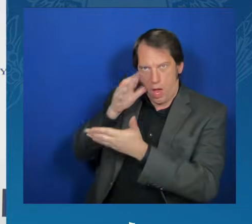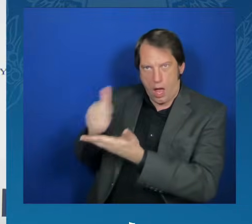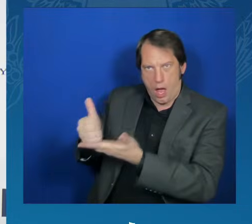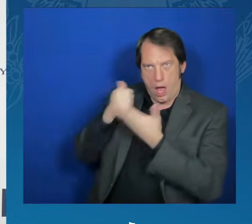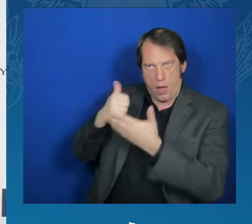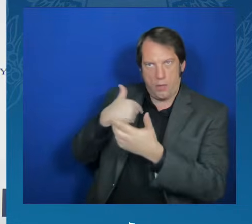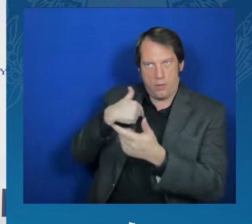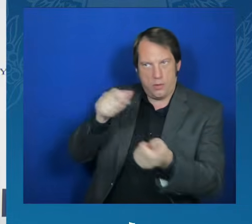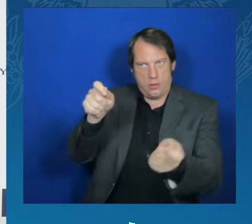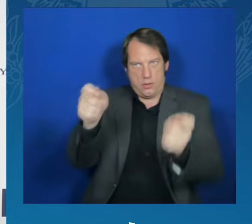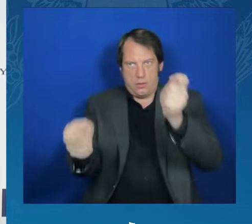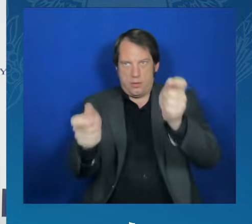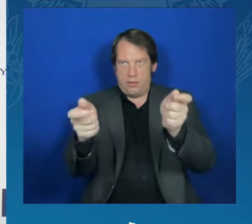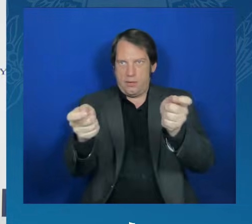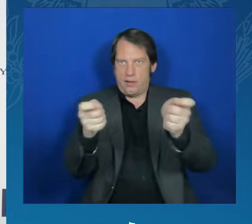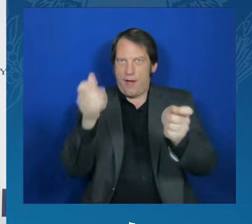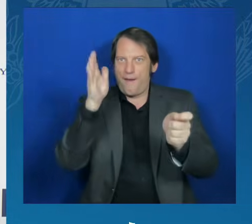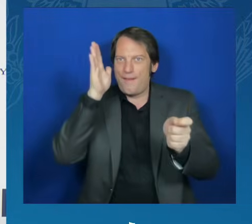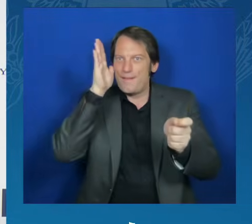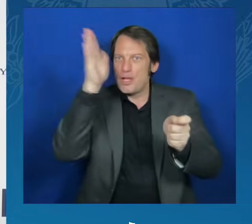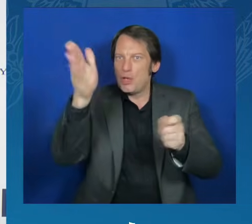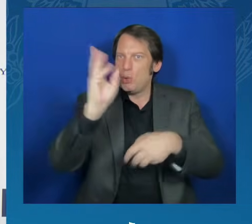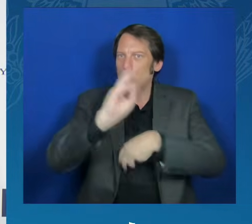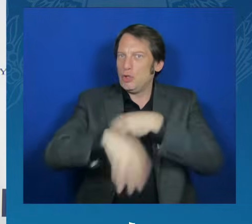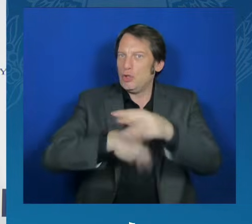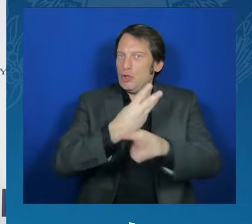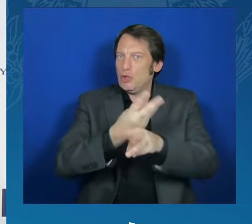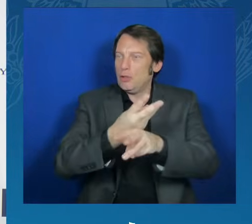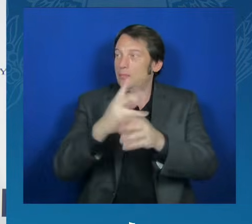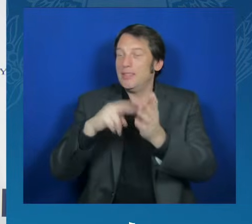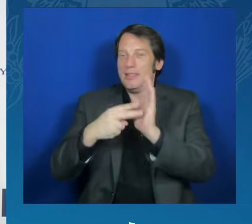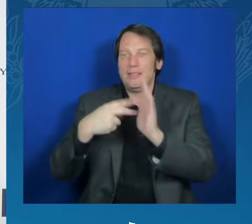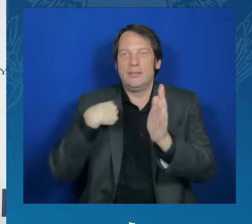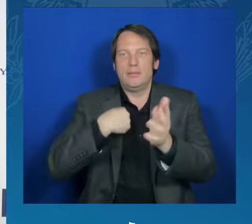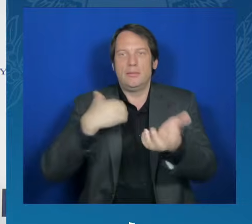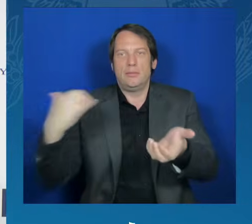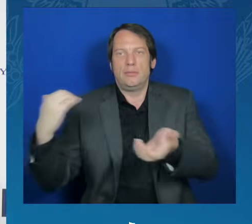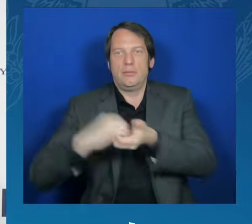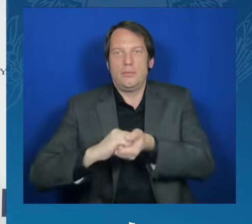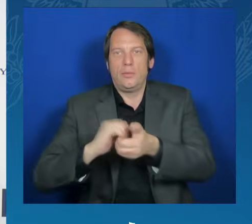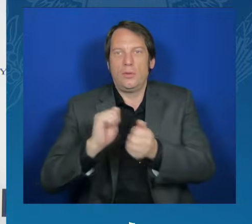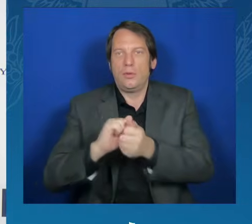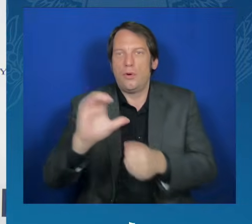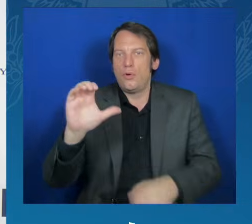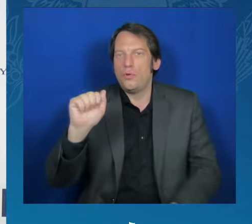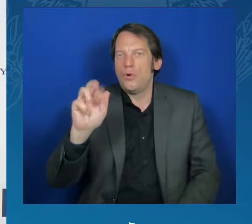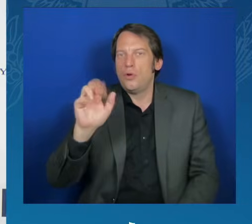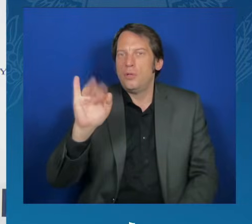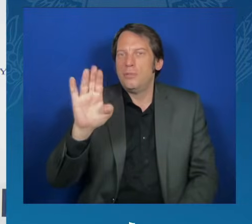and throughout Latin America to increase private sector investment, address the climate crisis,